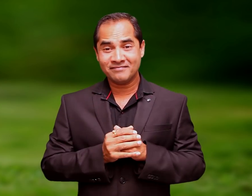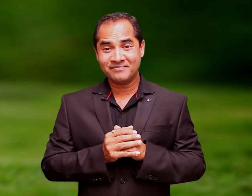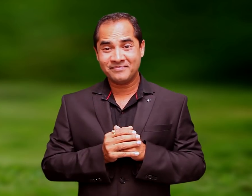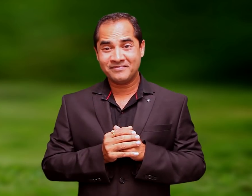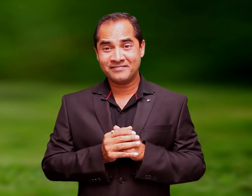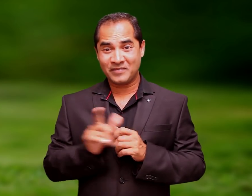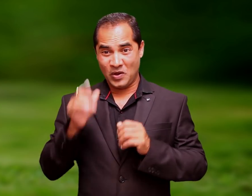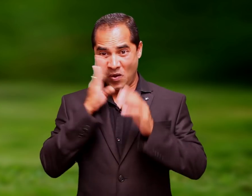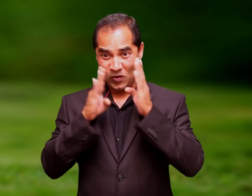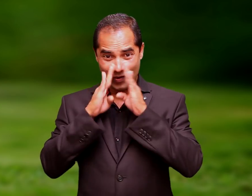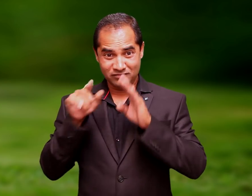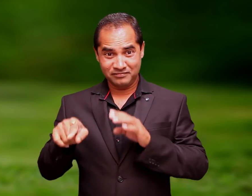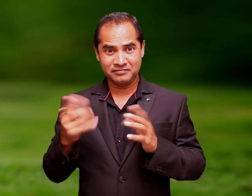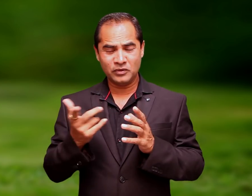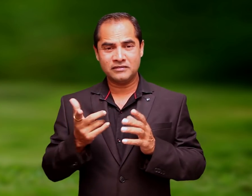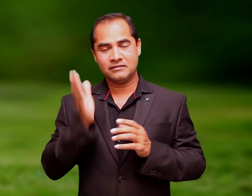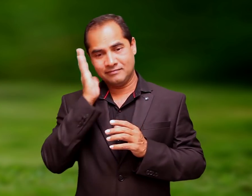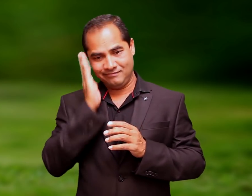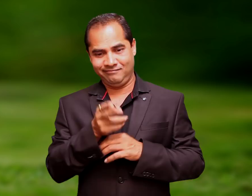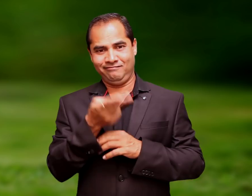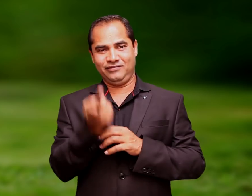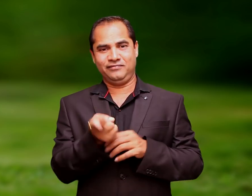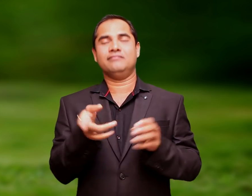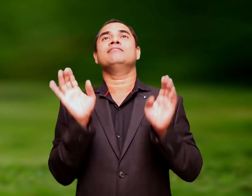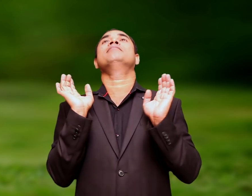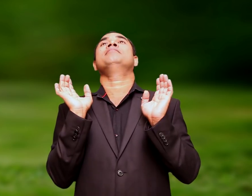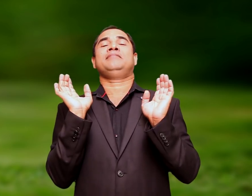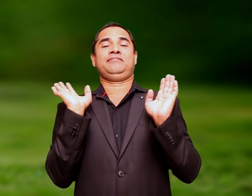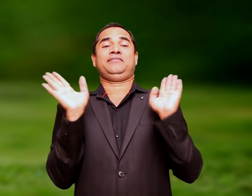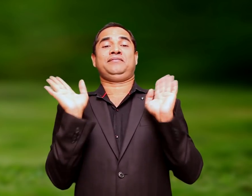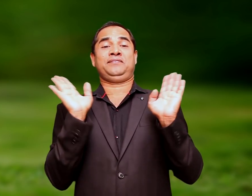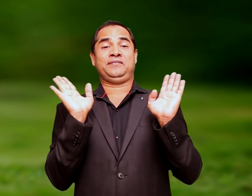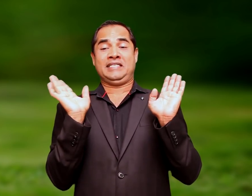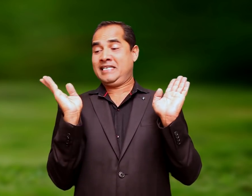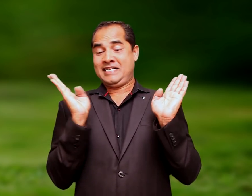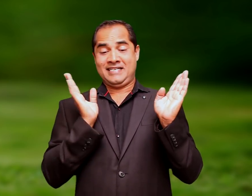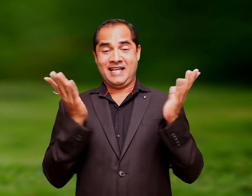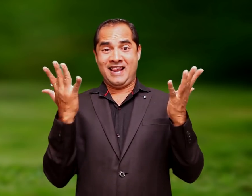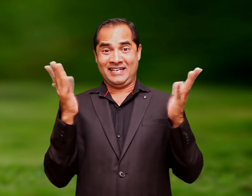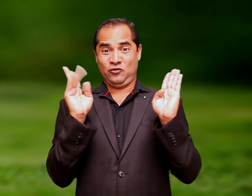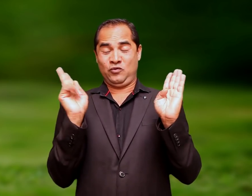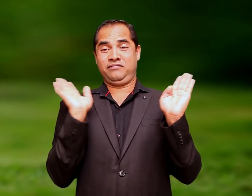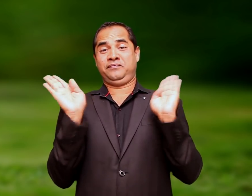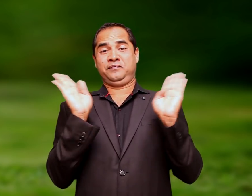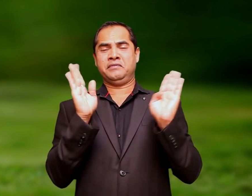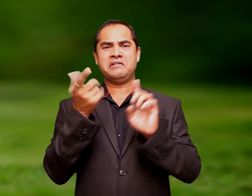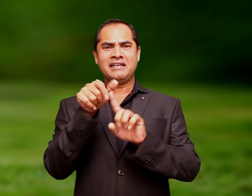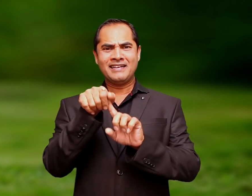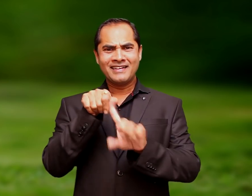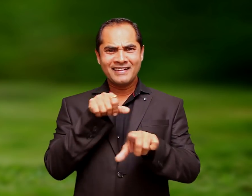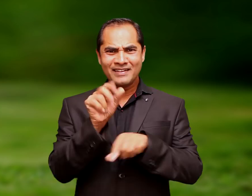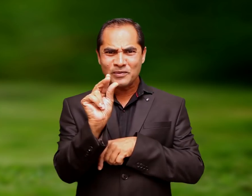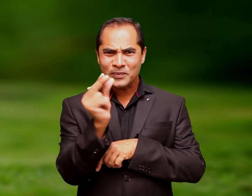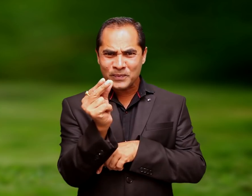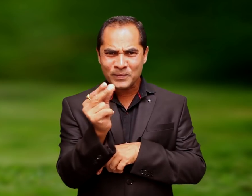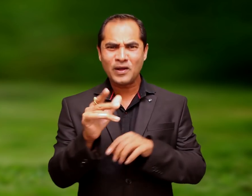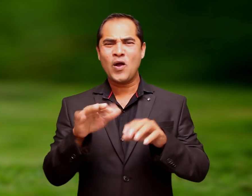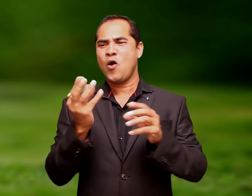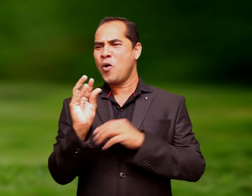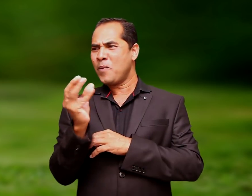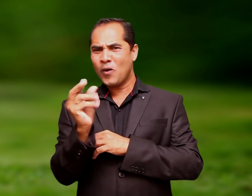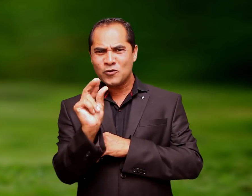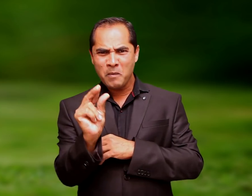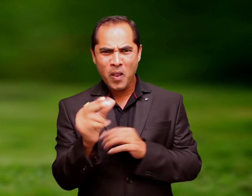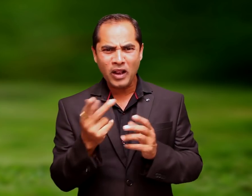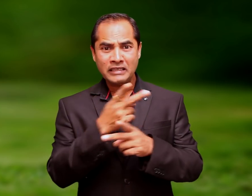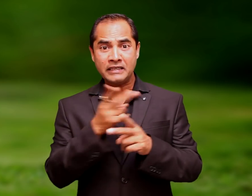his back and juggles with small objects between his paws. Marbles were Mij's